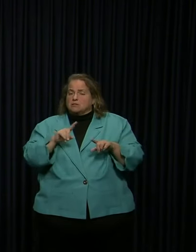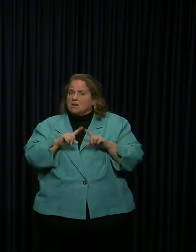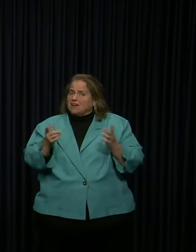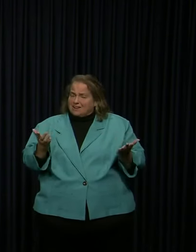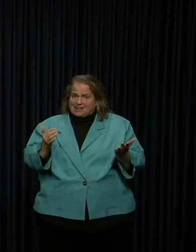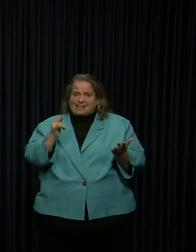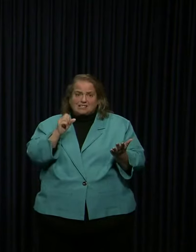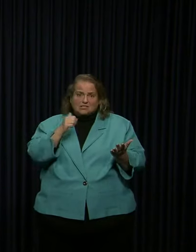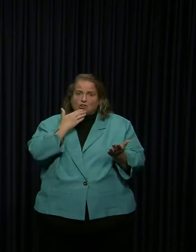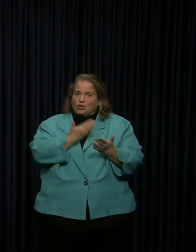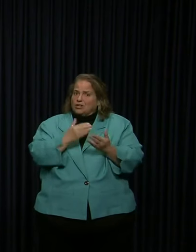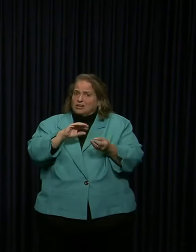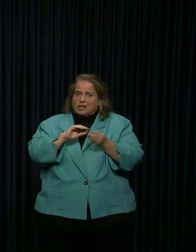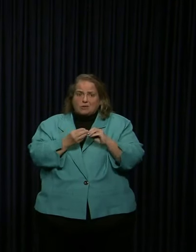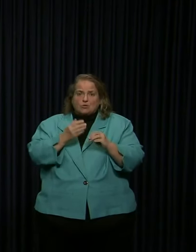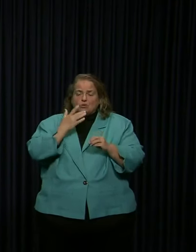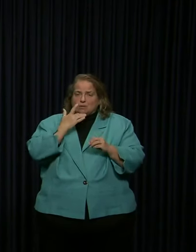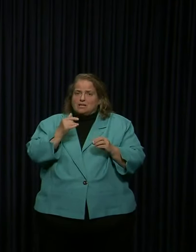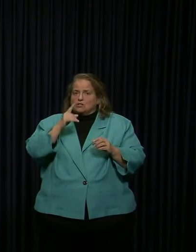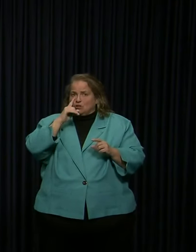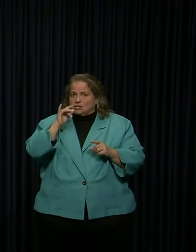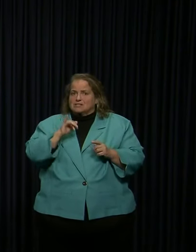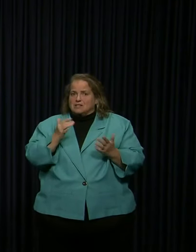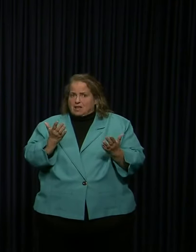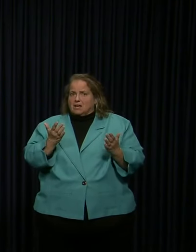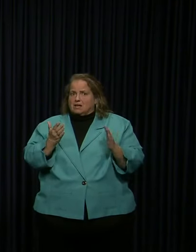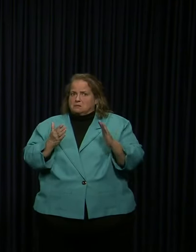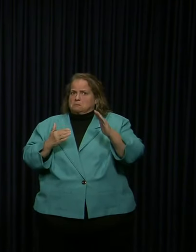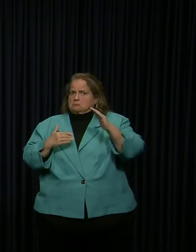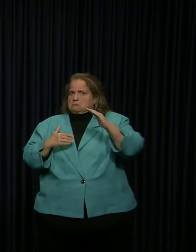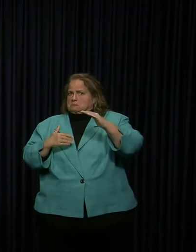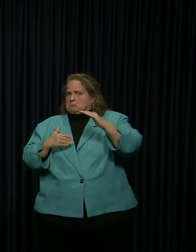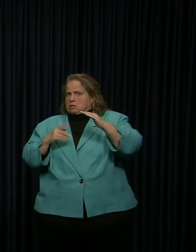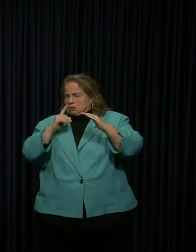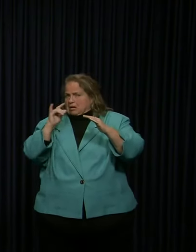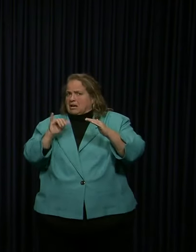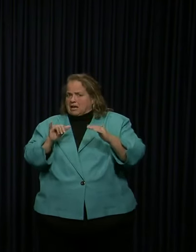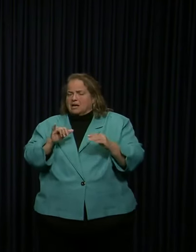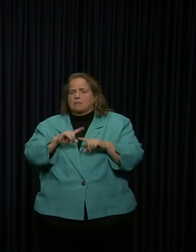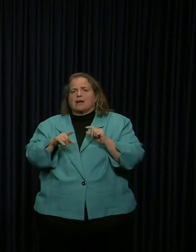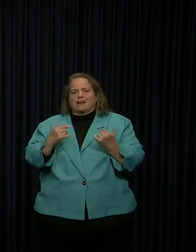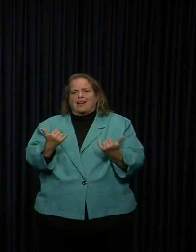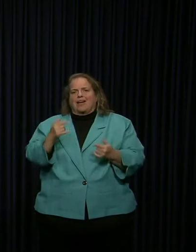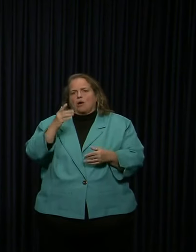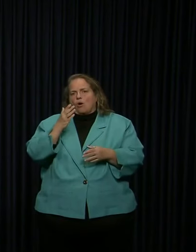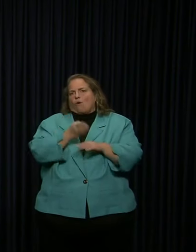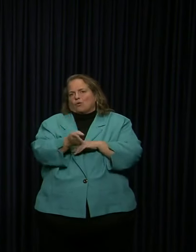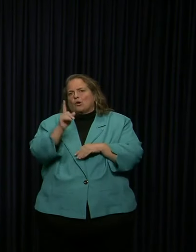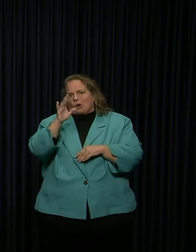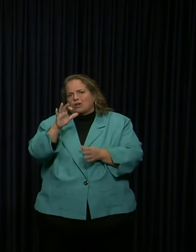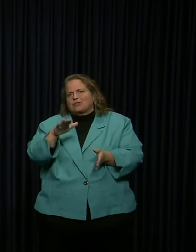WE WERE ABLE TO TAKE SOME PROACTIVE STEPS. GREEN RIVER COMPLEXION ECONOMICS.